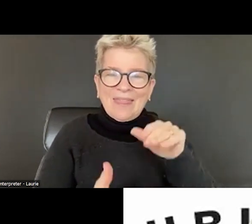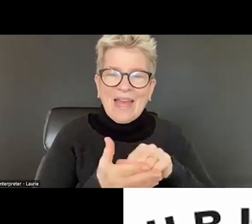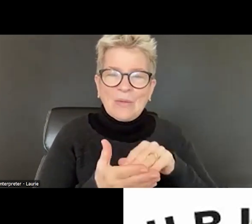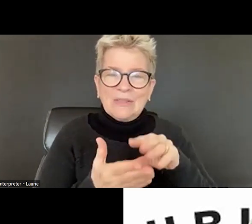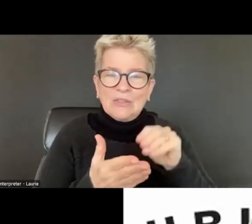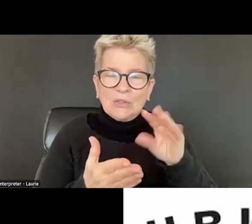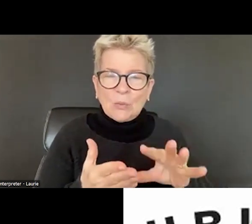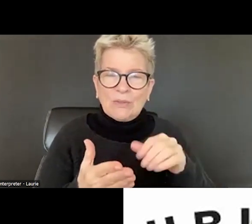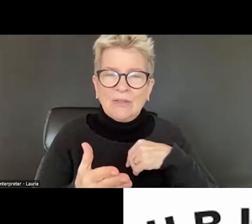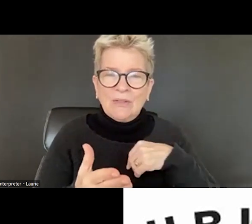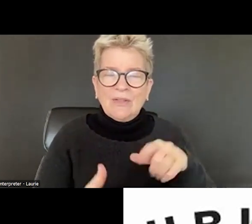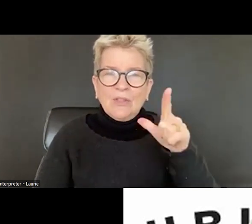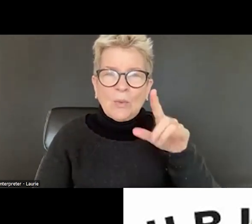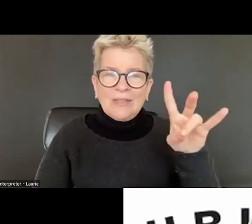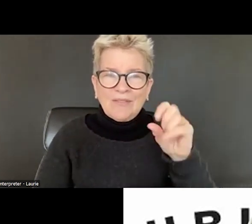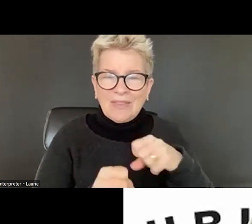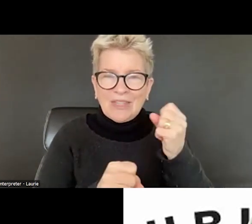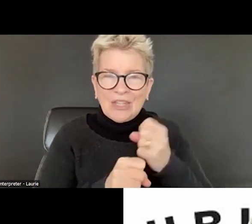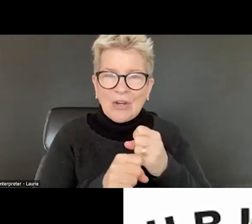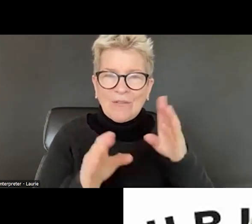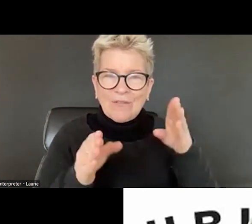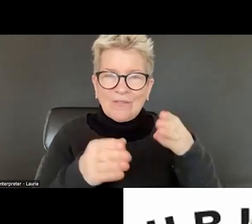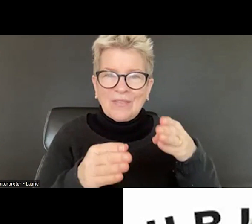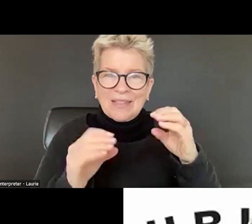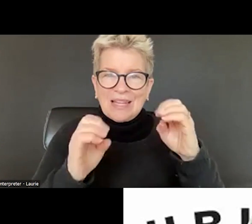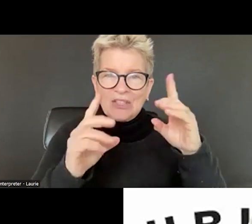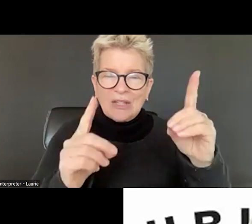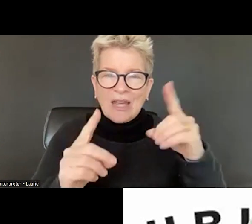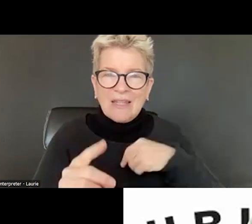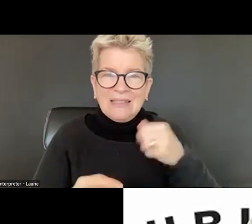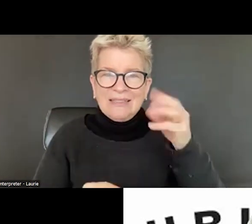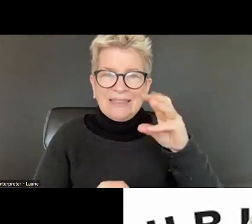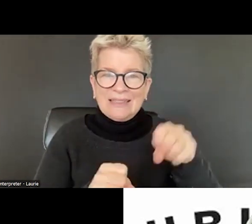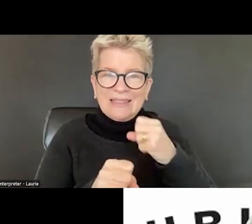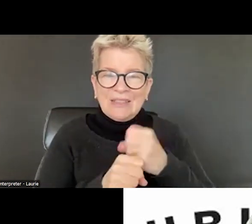This is her 27th year in education and 16th year in her role at the district office and